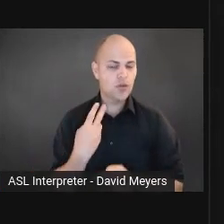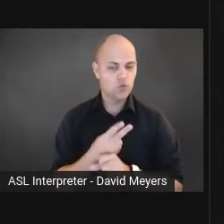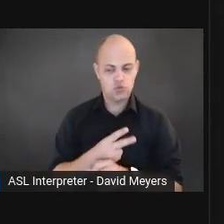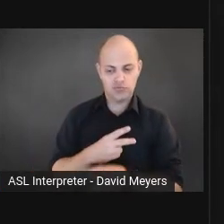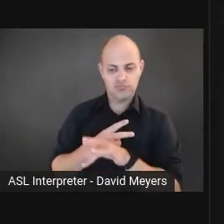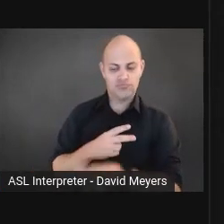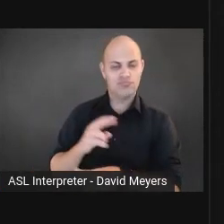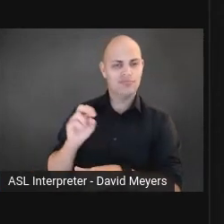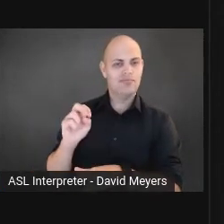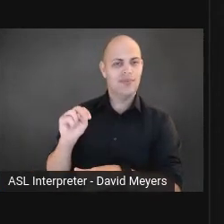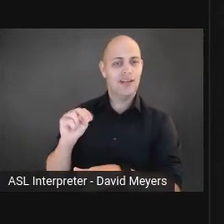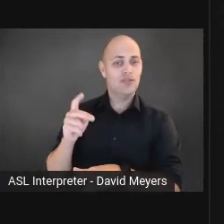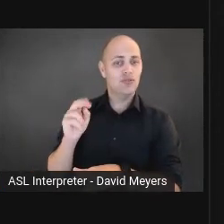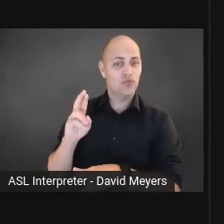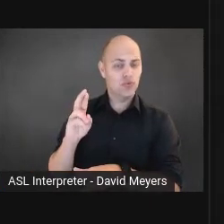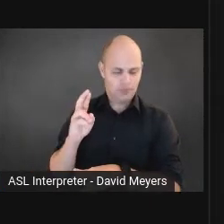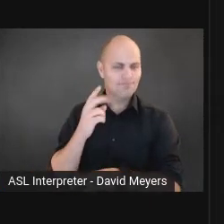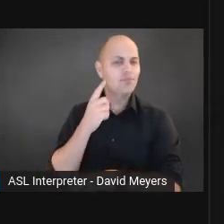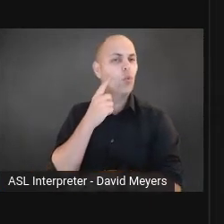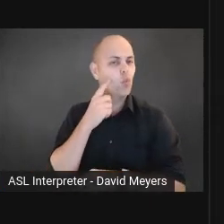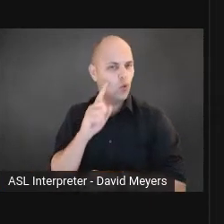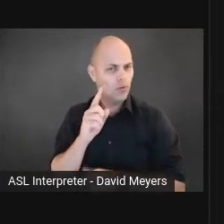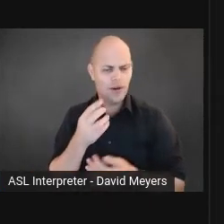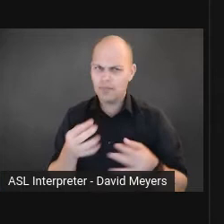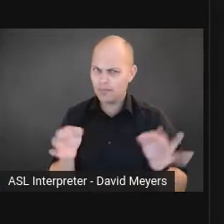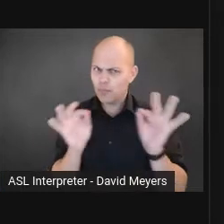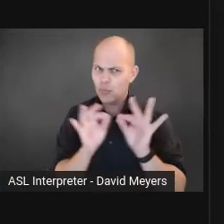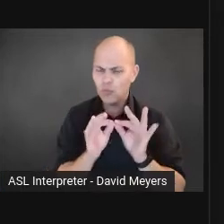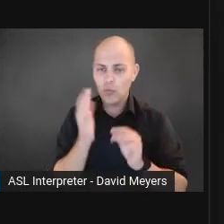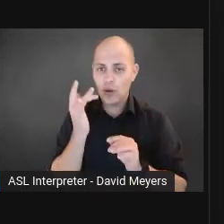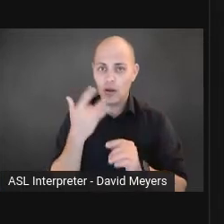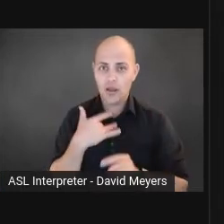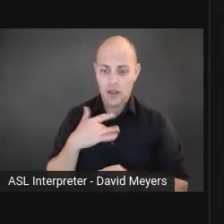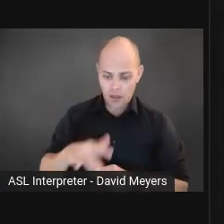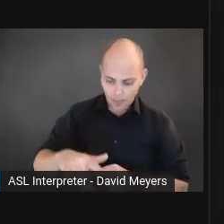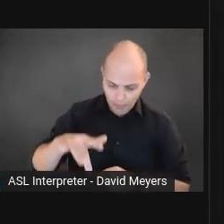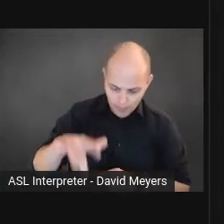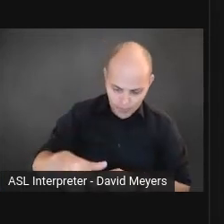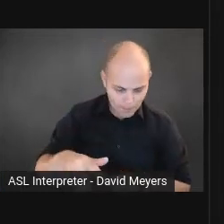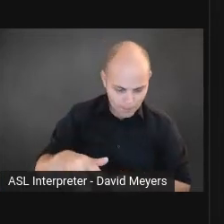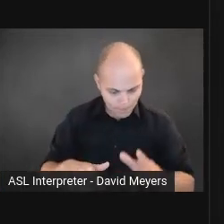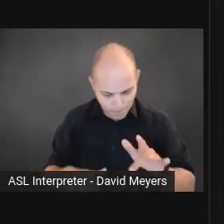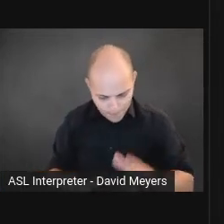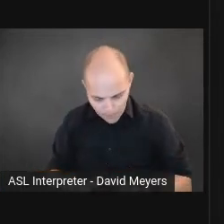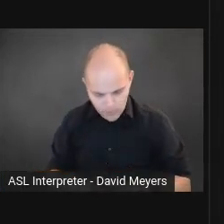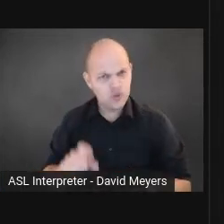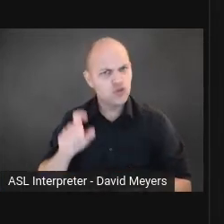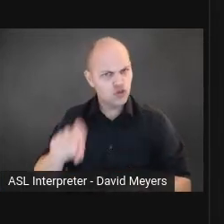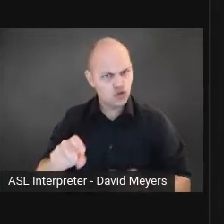It's really important that happens because buttons should work with the spacebar and Enter key. We’ll talk about that more in a moment.